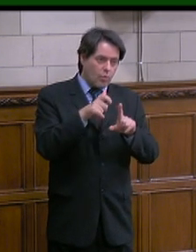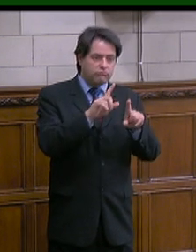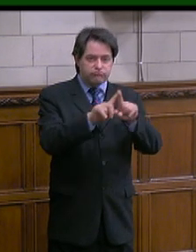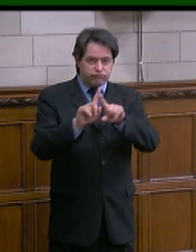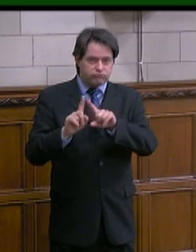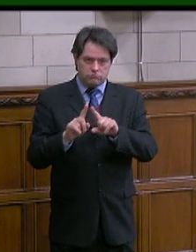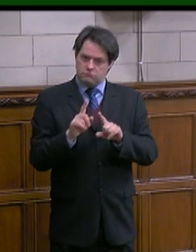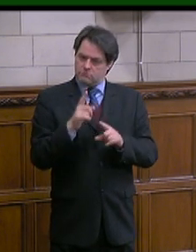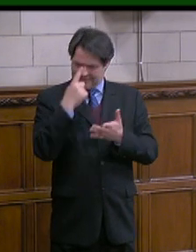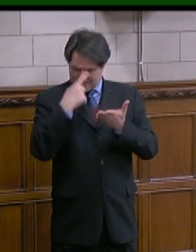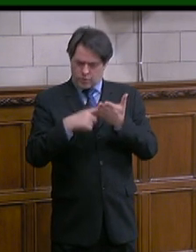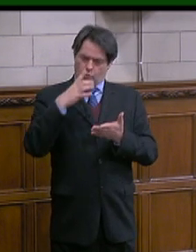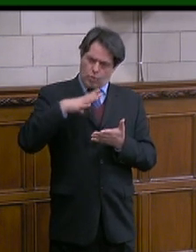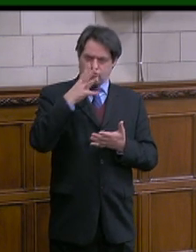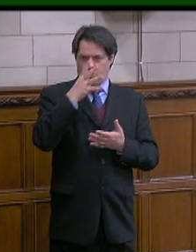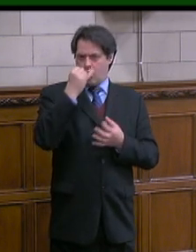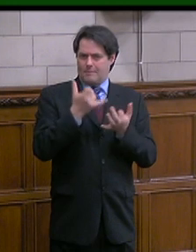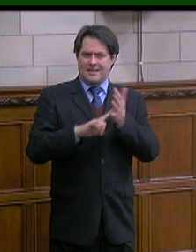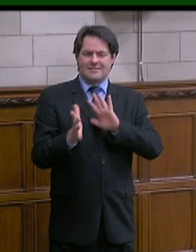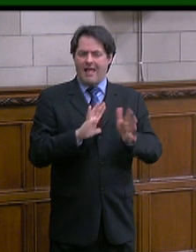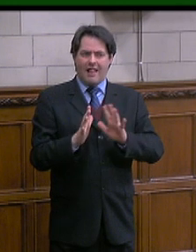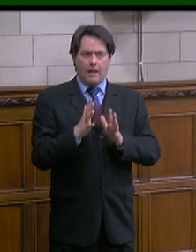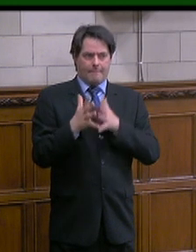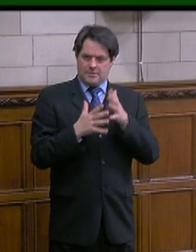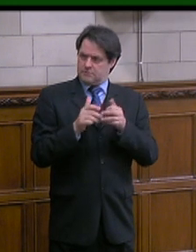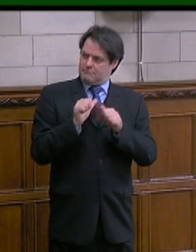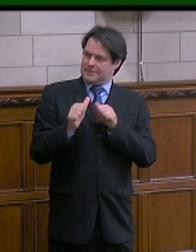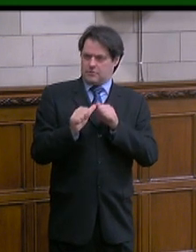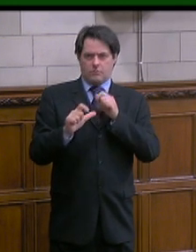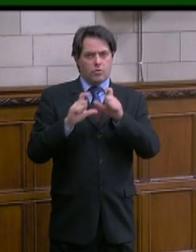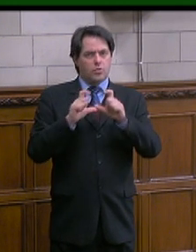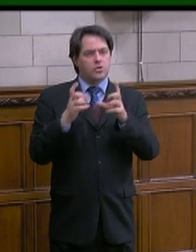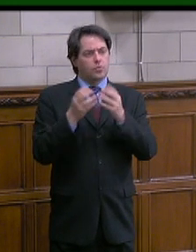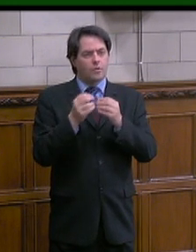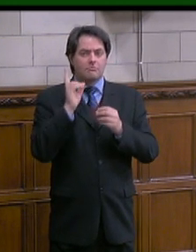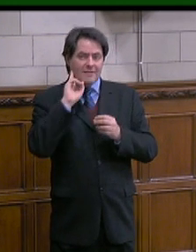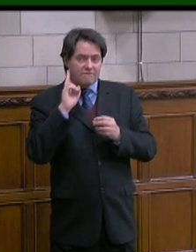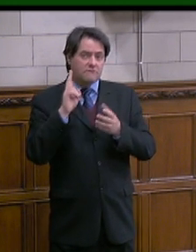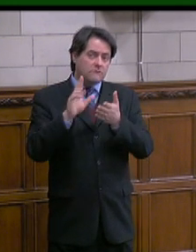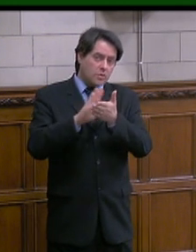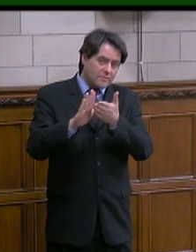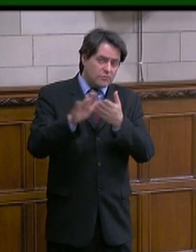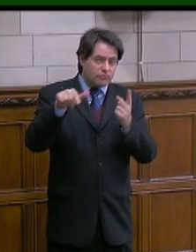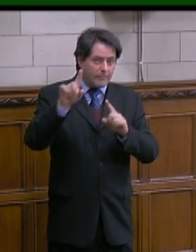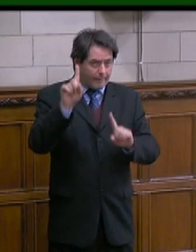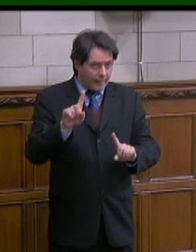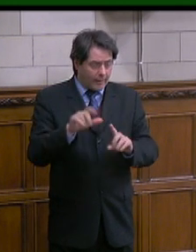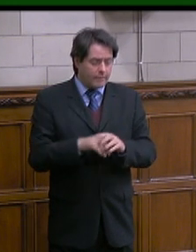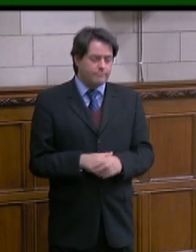to learn BSL in order to communicate more effectively with hearing-impaired people in everyday life.